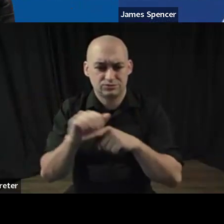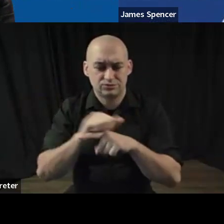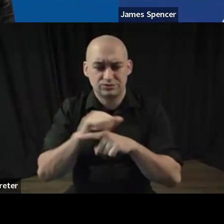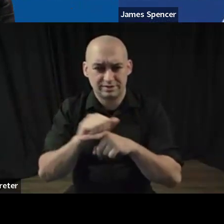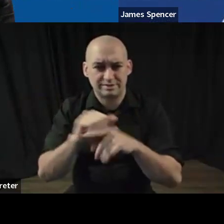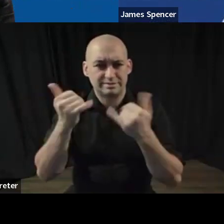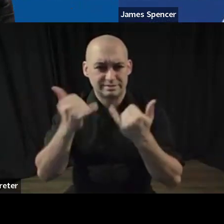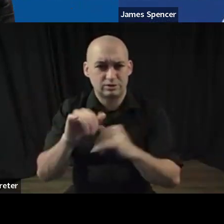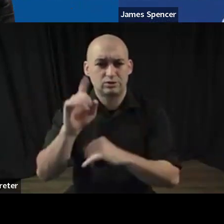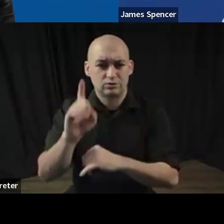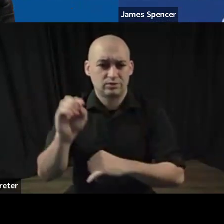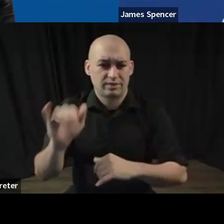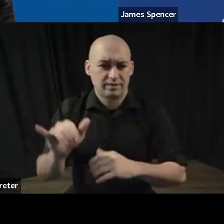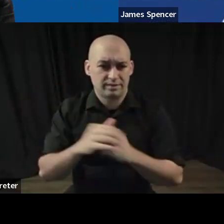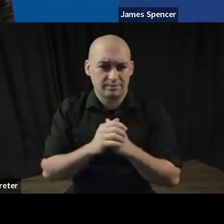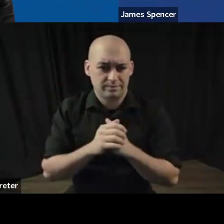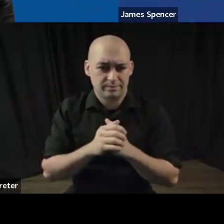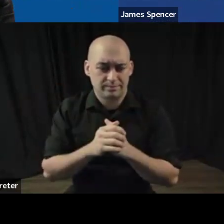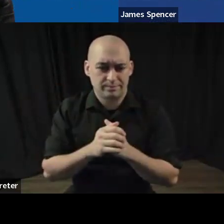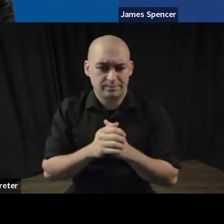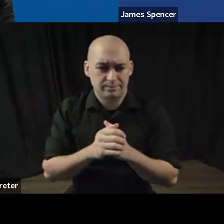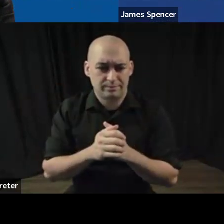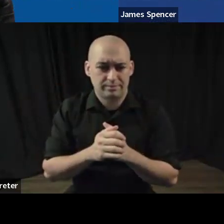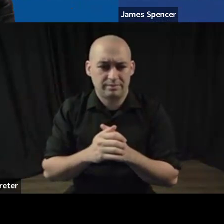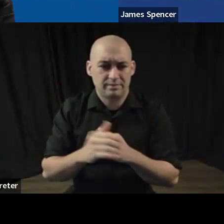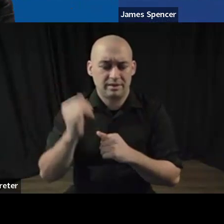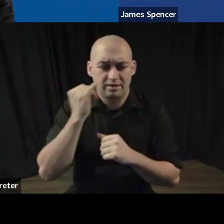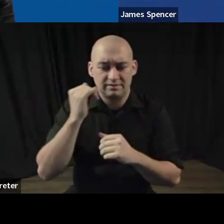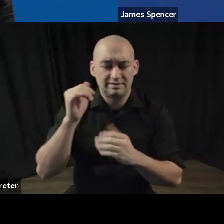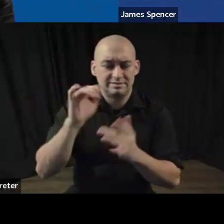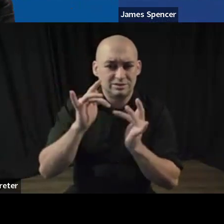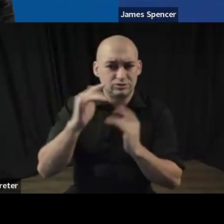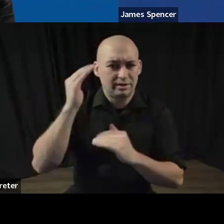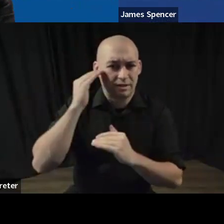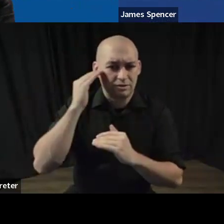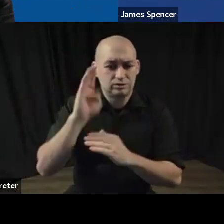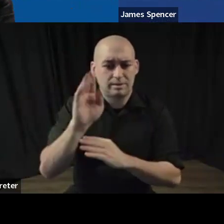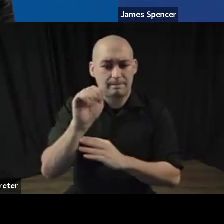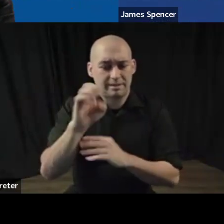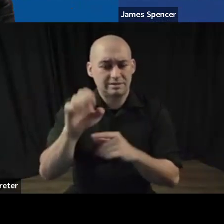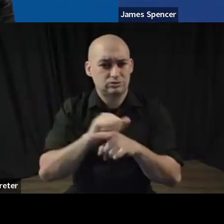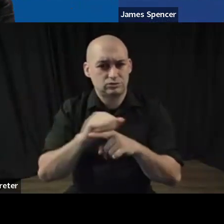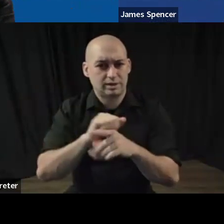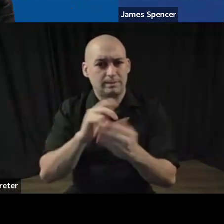what are you know, digital knowledge-based training programs that can help, you know,